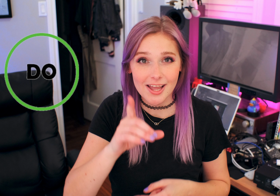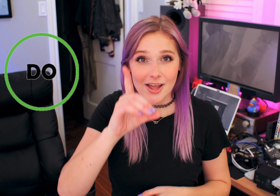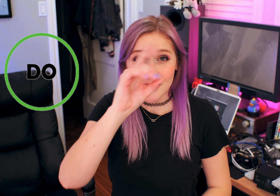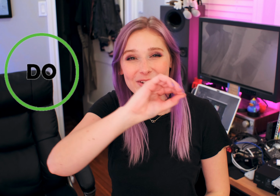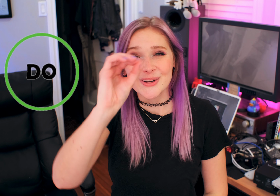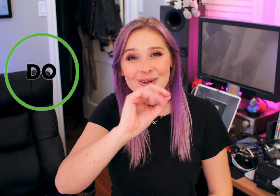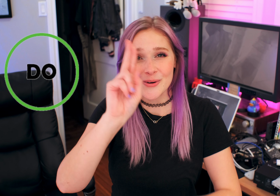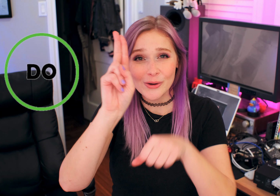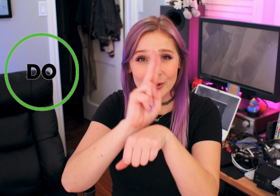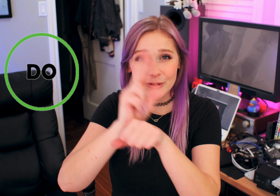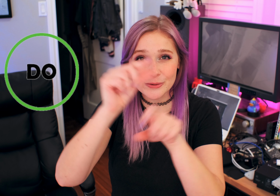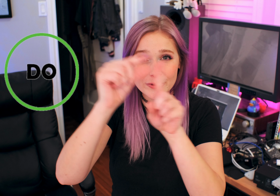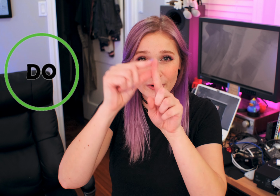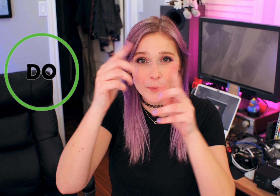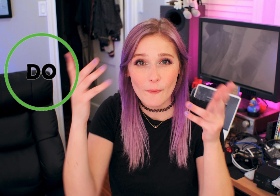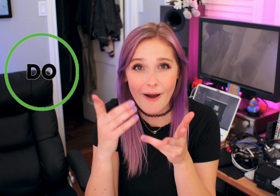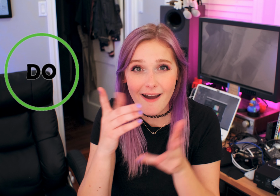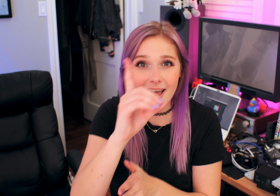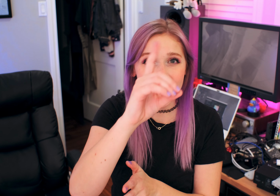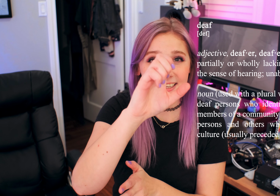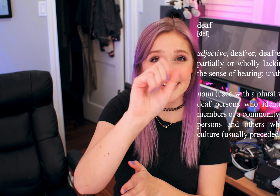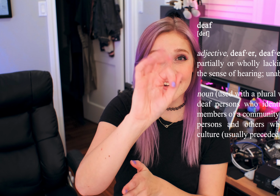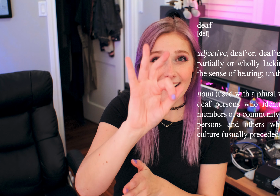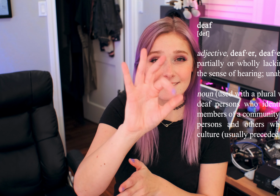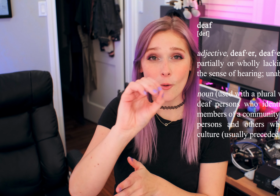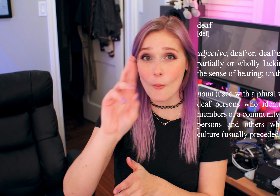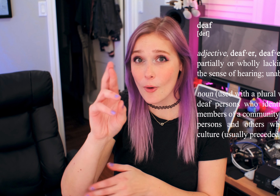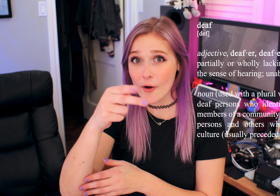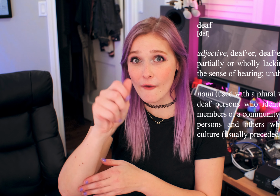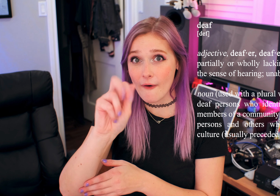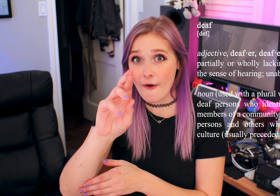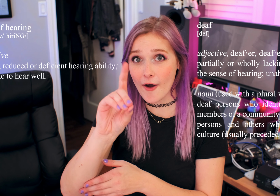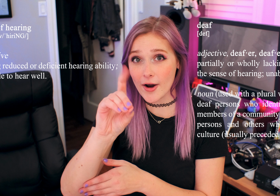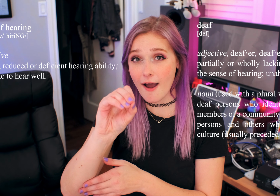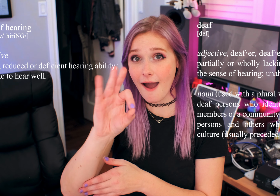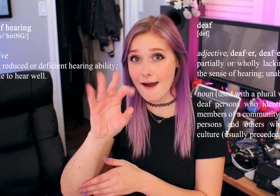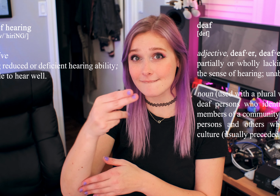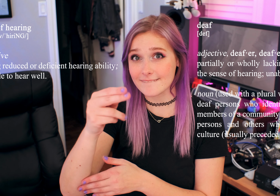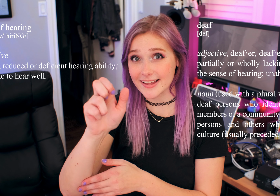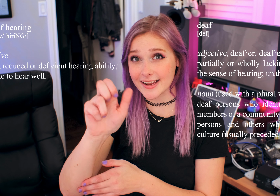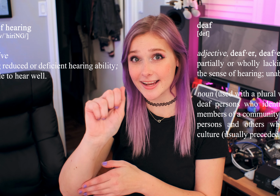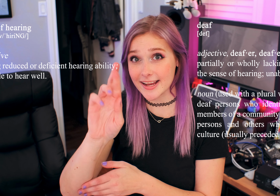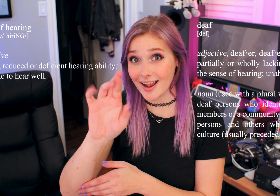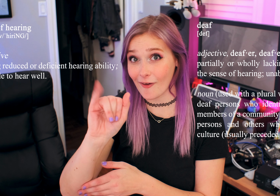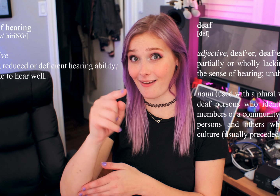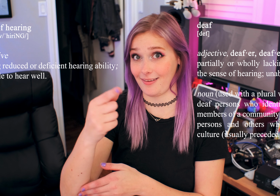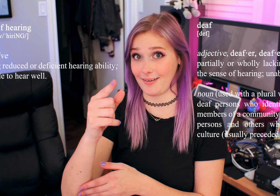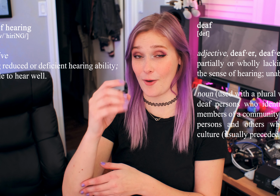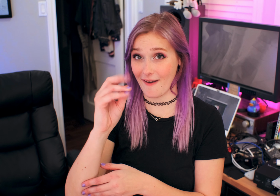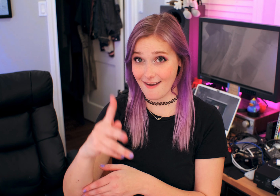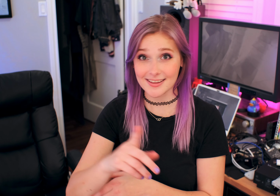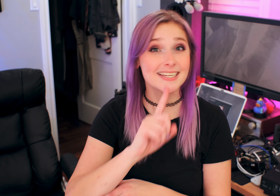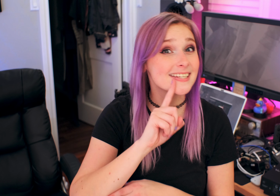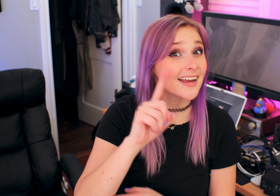Use the terms Deaf or Hard of Hearing